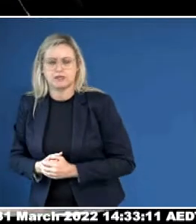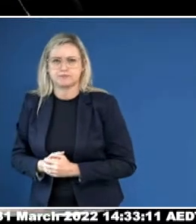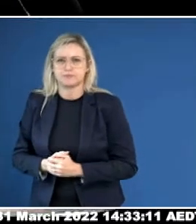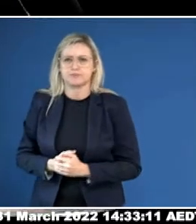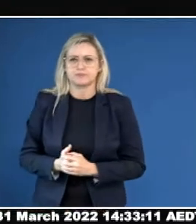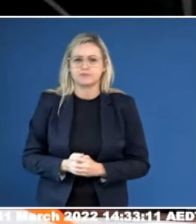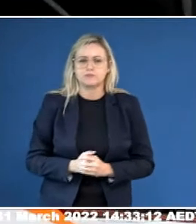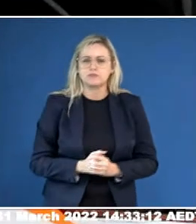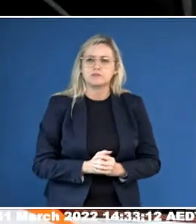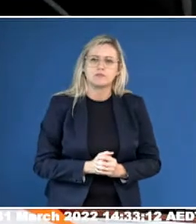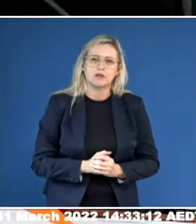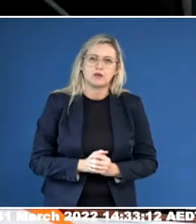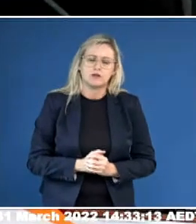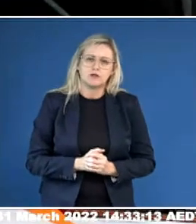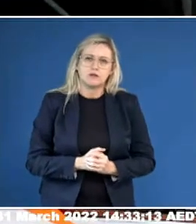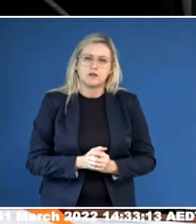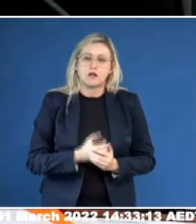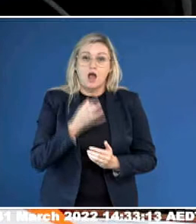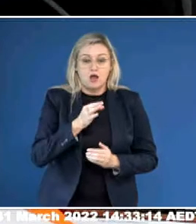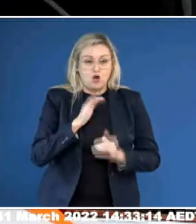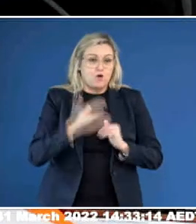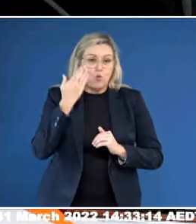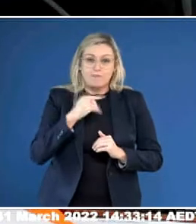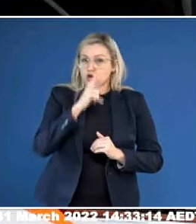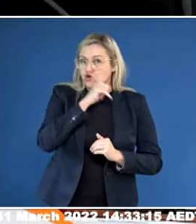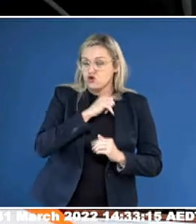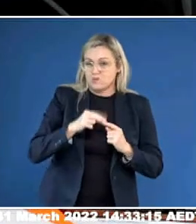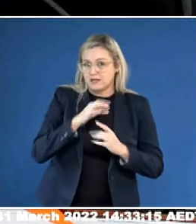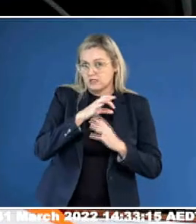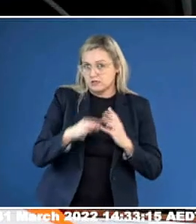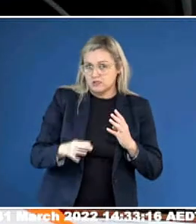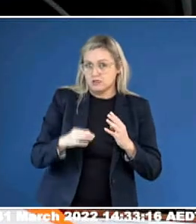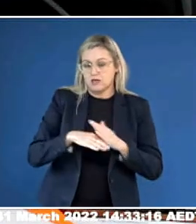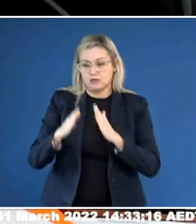experience violence and abuse in their families or domestic settings, how does a